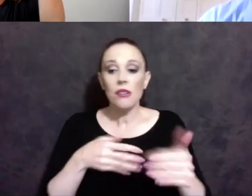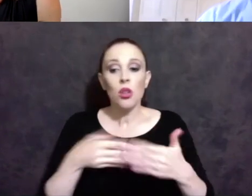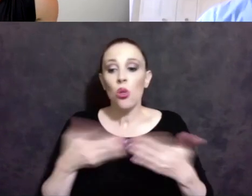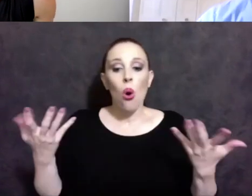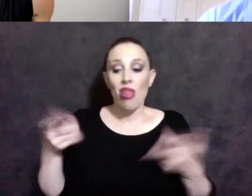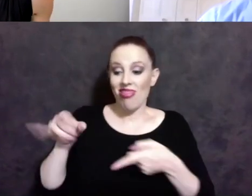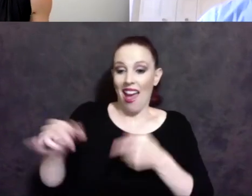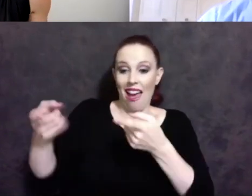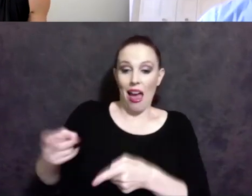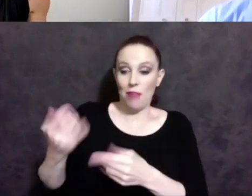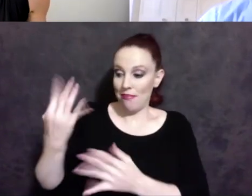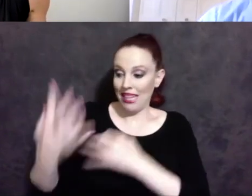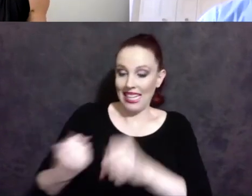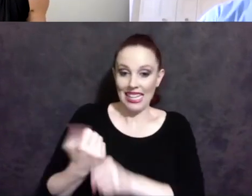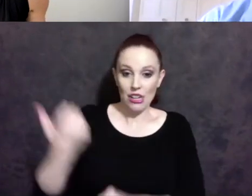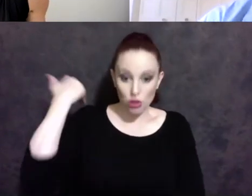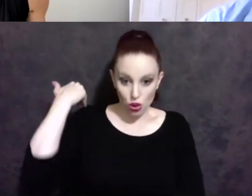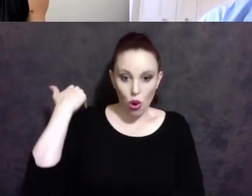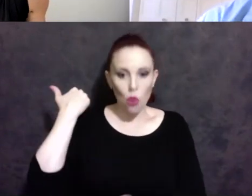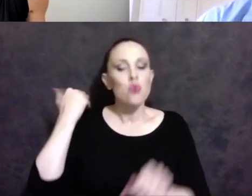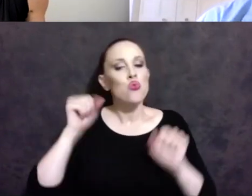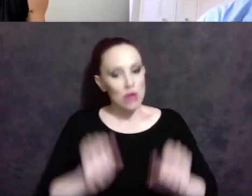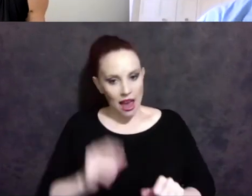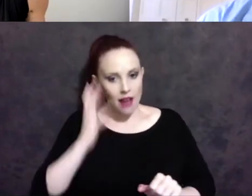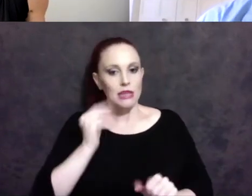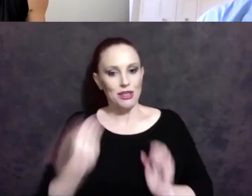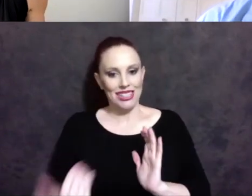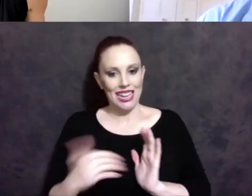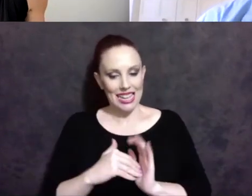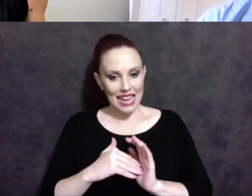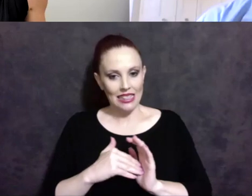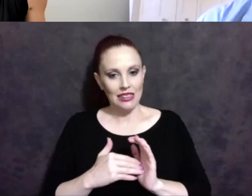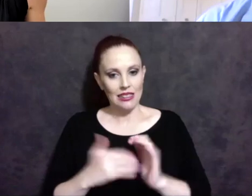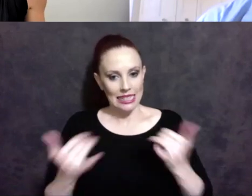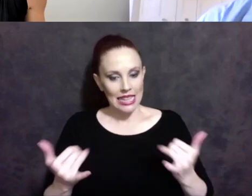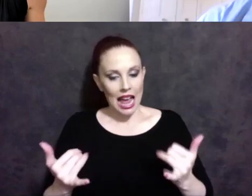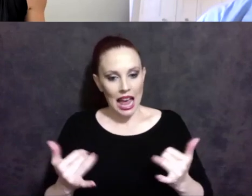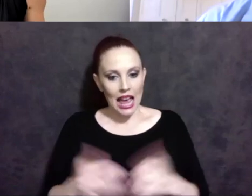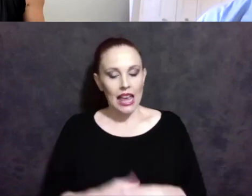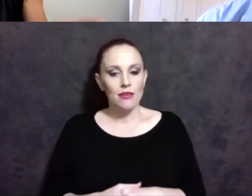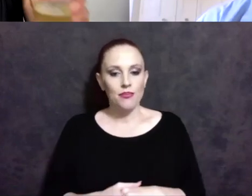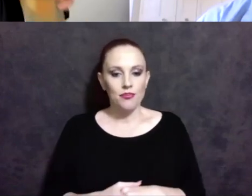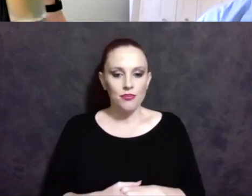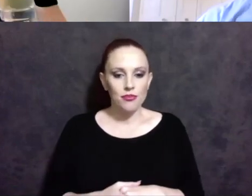still experience that event today. And, you know, Joy DeGruy in her involve post traumatic